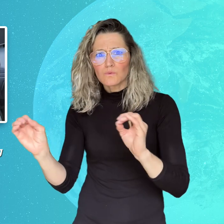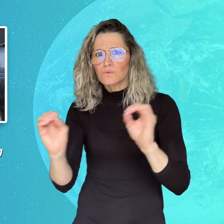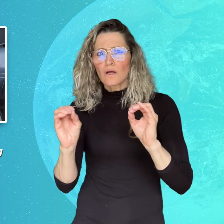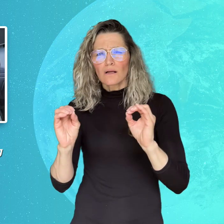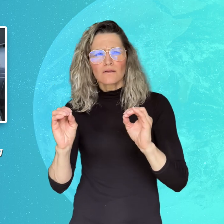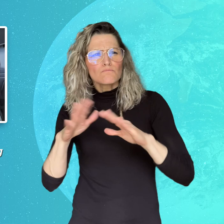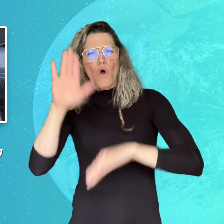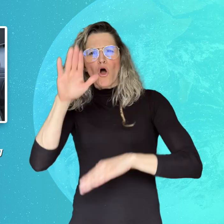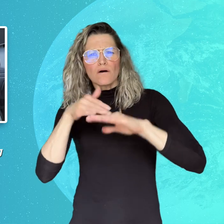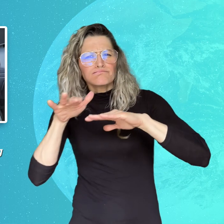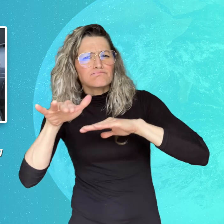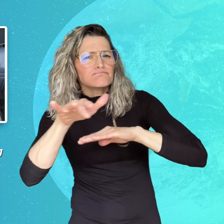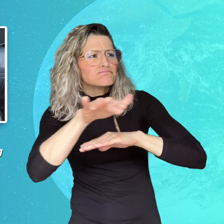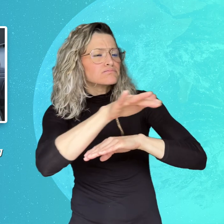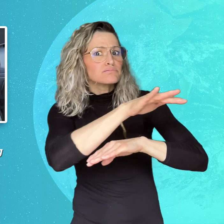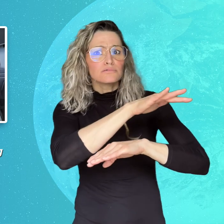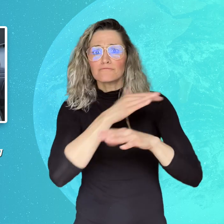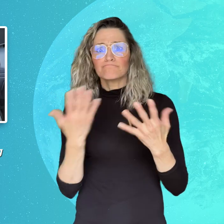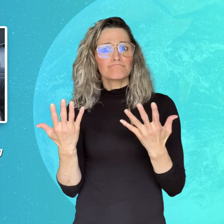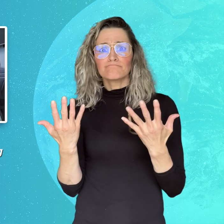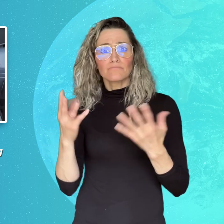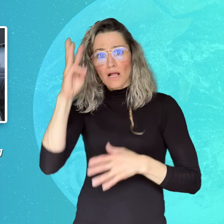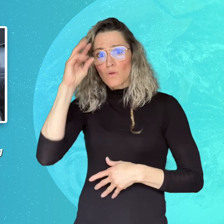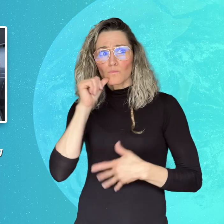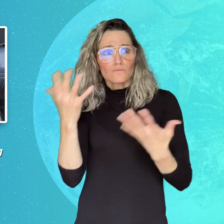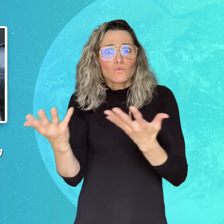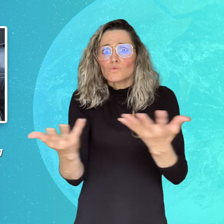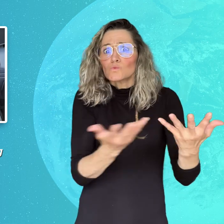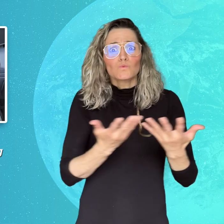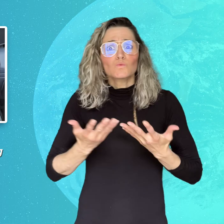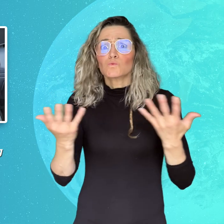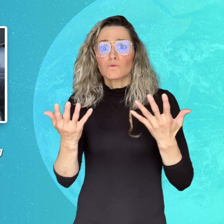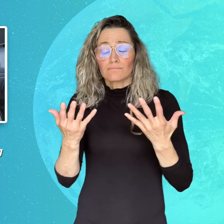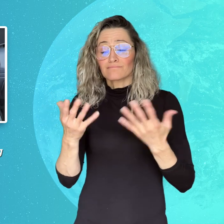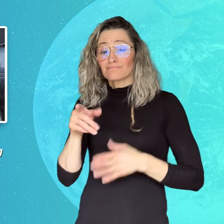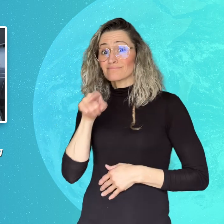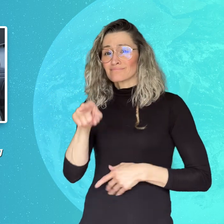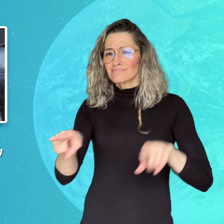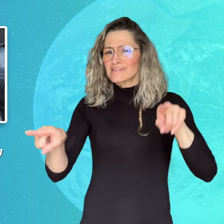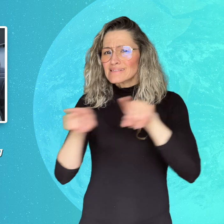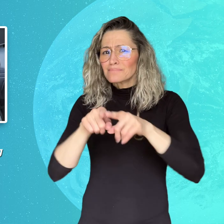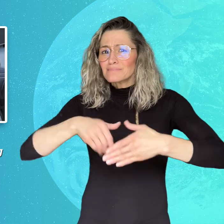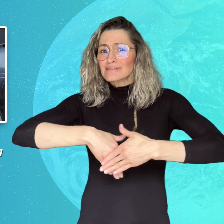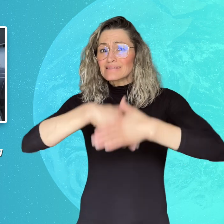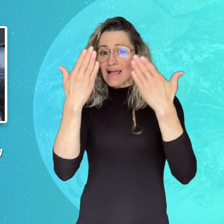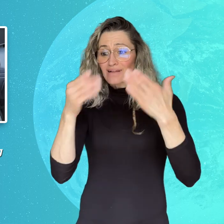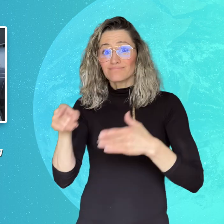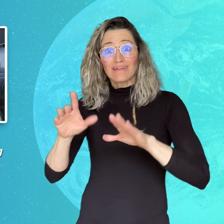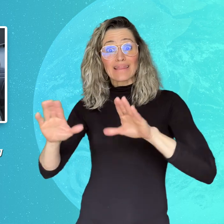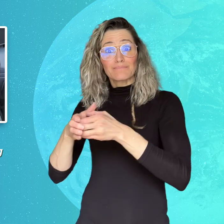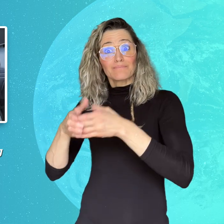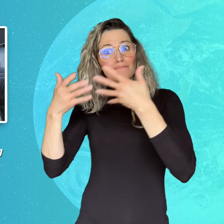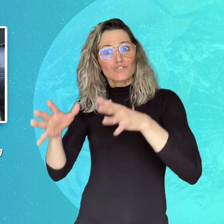in the same camp during the same day from health problems.